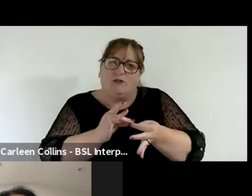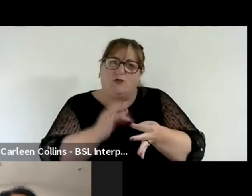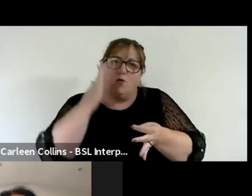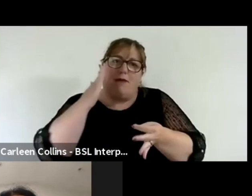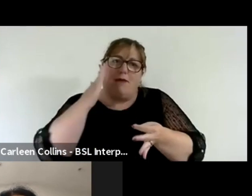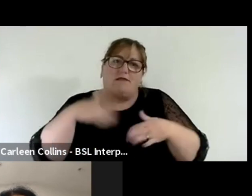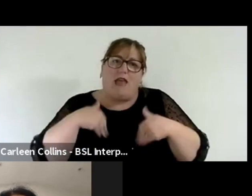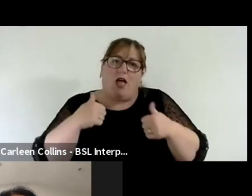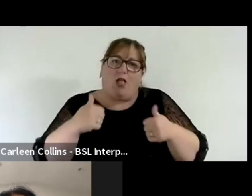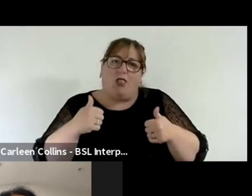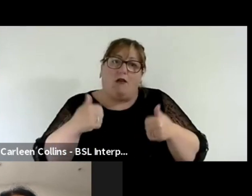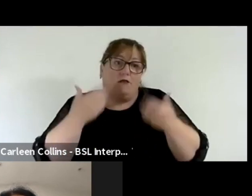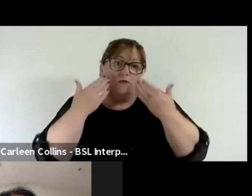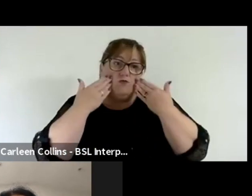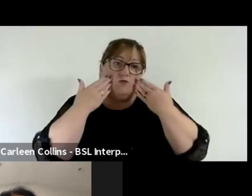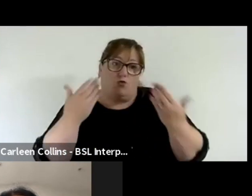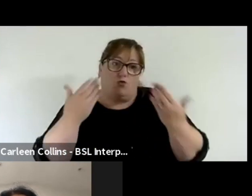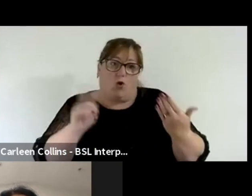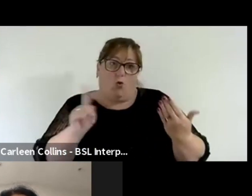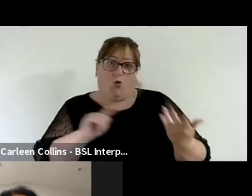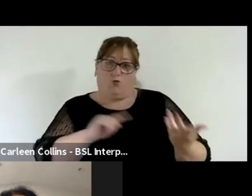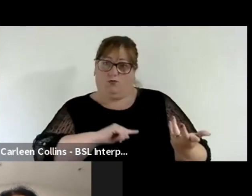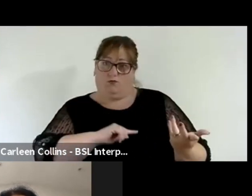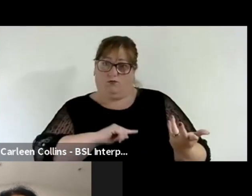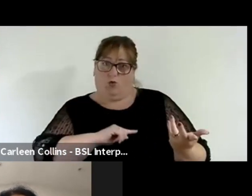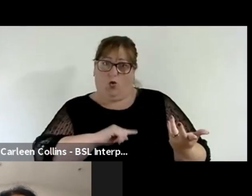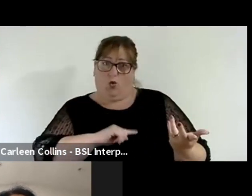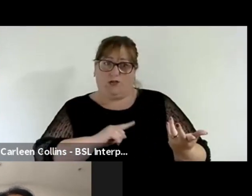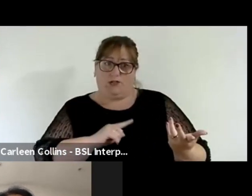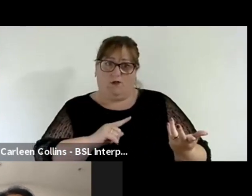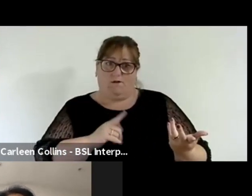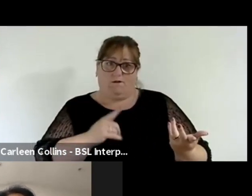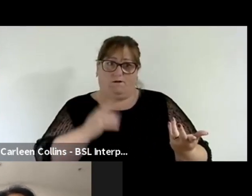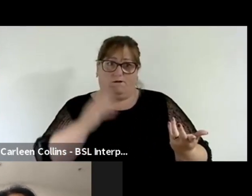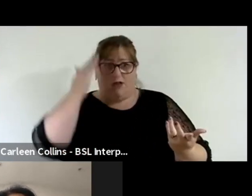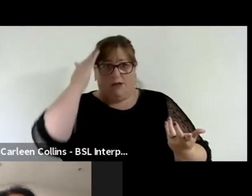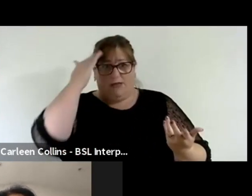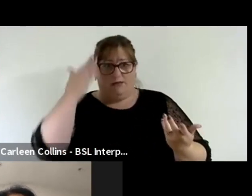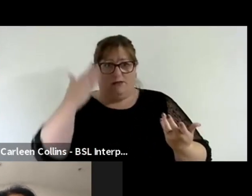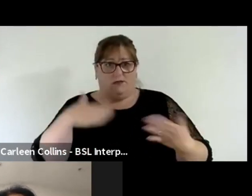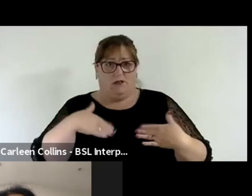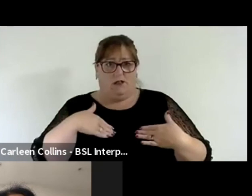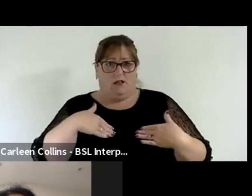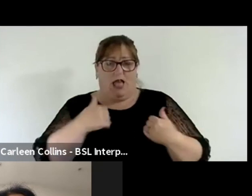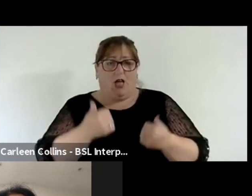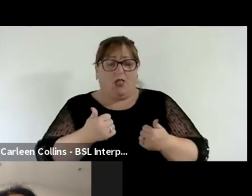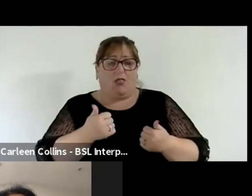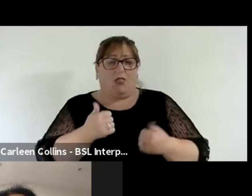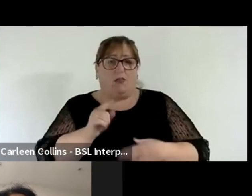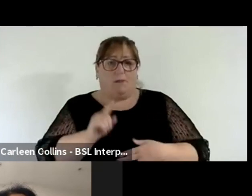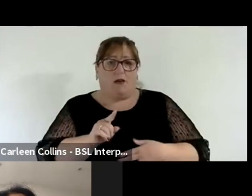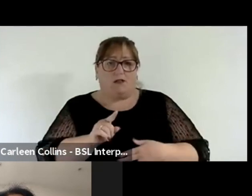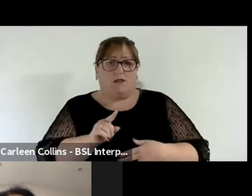It's a very supportive environment and to be able to make sure there's a work-life balance as well,